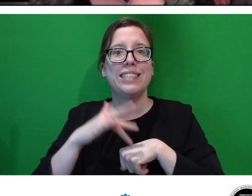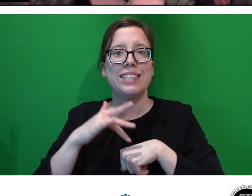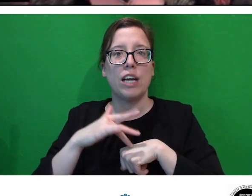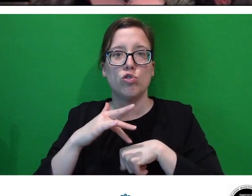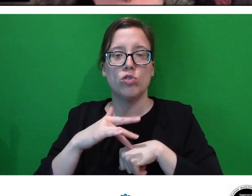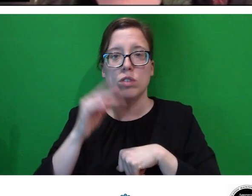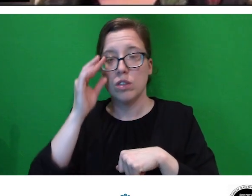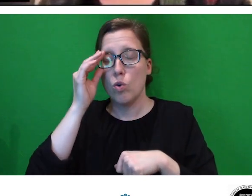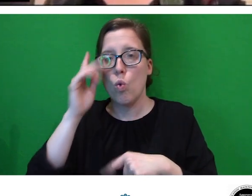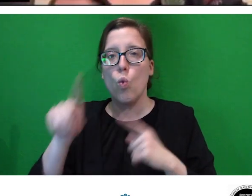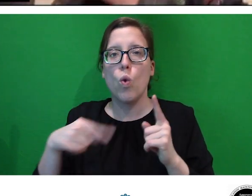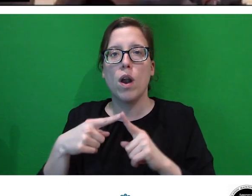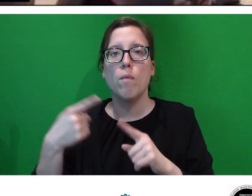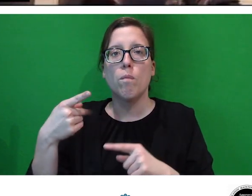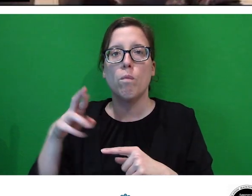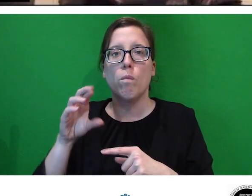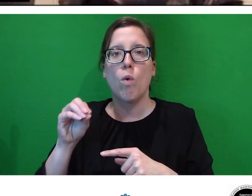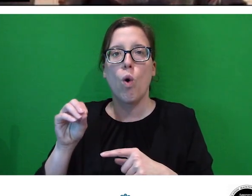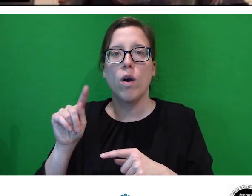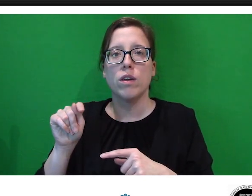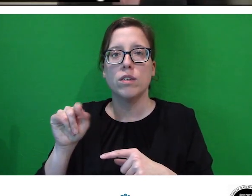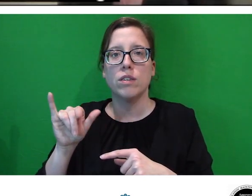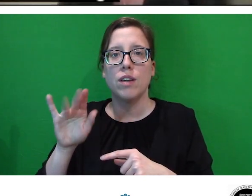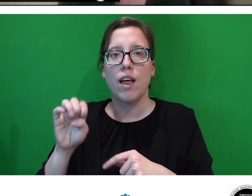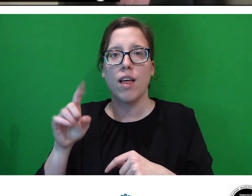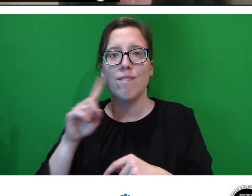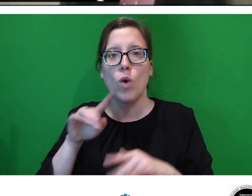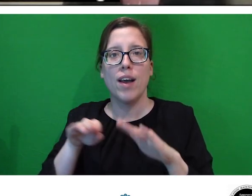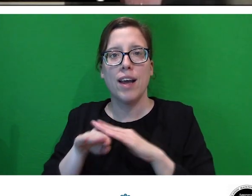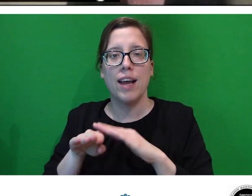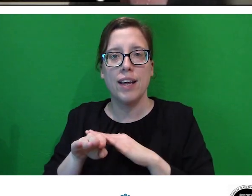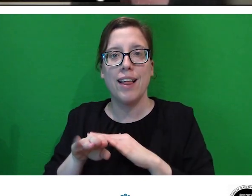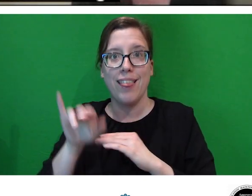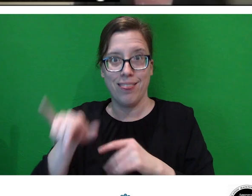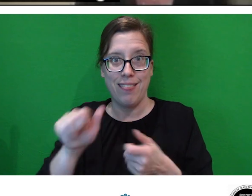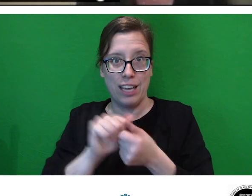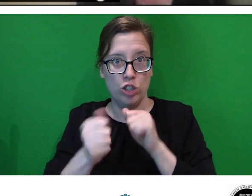Do you have any questions in the Q&A? Heidi: I do. So this goes back to some